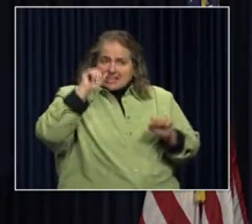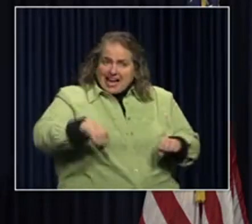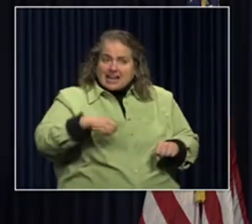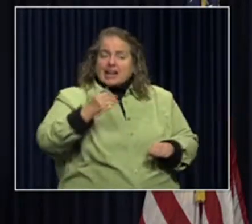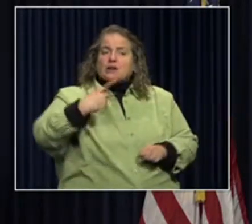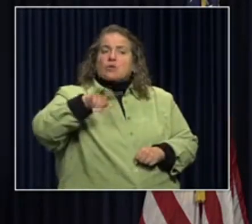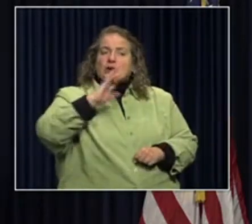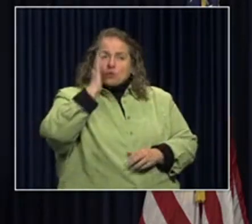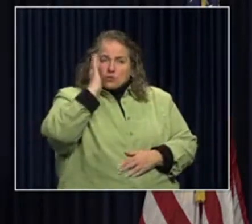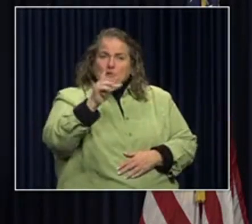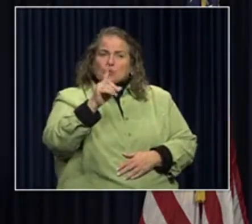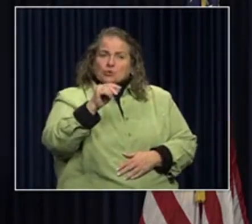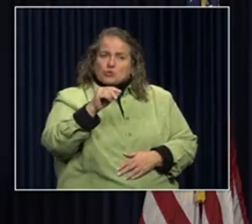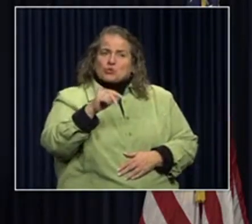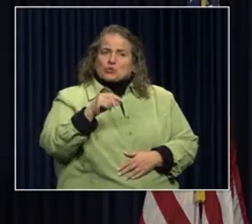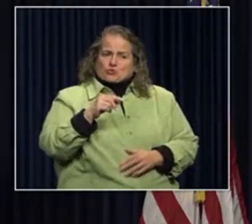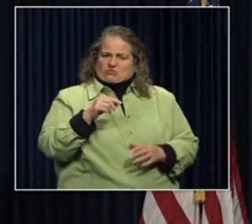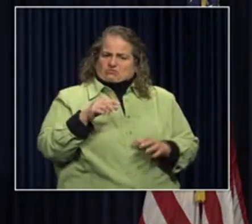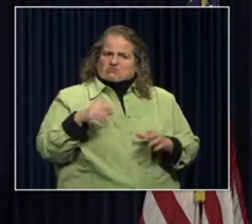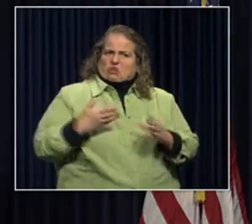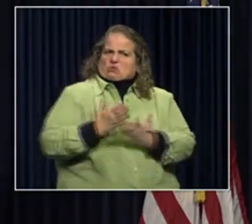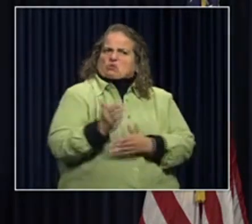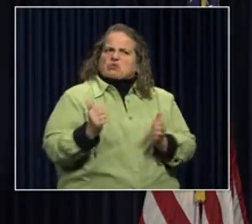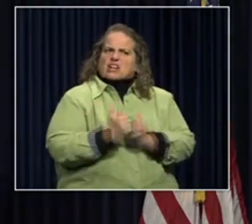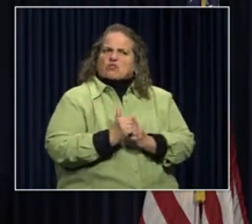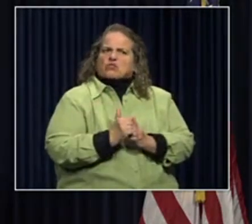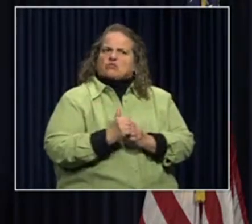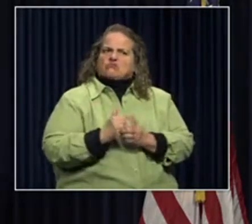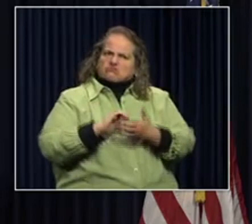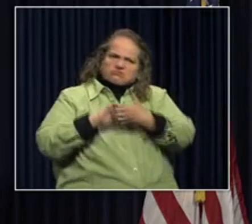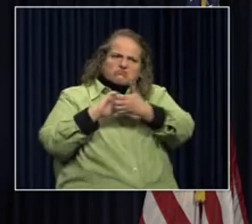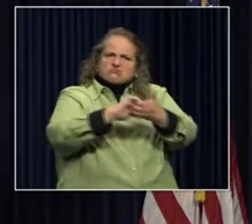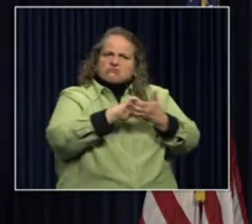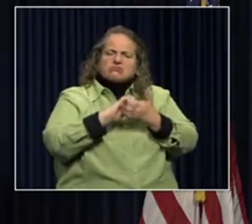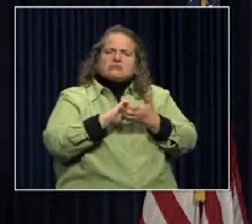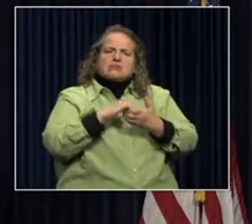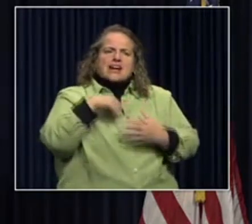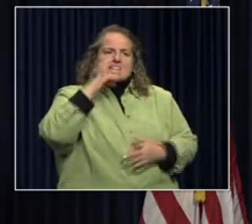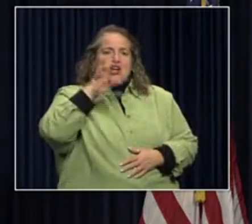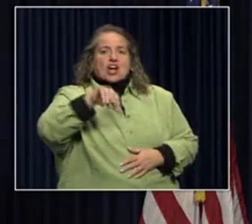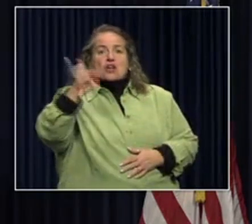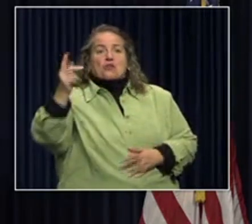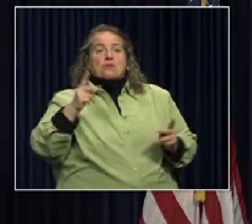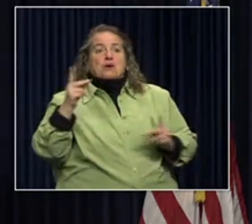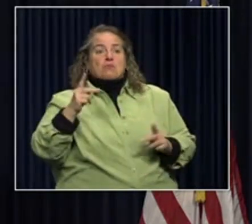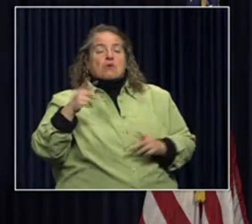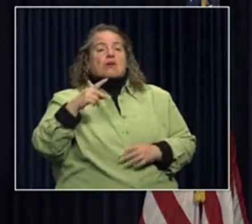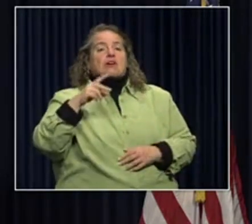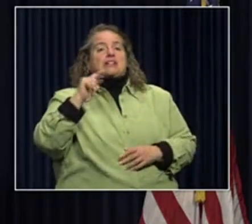BLUEGRASS STATE AS THE TOTAL NUMBER OF CONFIRMED CASES SITS AT 103. THIS AFTERNOON, THE GOVERNOR ANNOUNCED THE CLOSURE OF ALL NON-ESSENTIAL RETAIL BUSINESSES